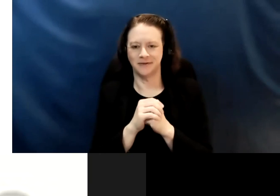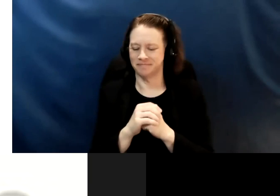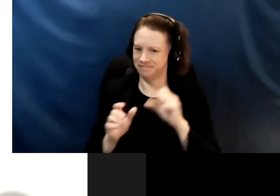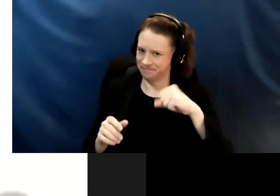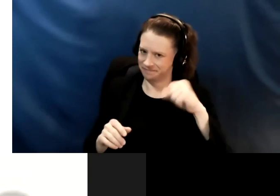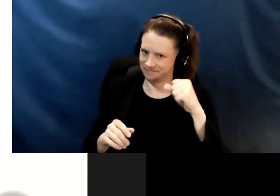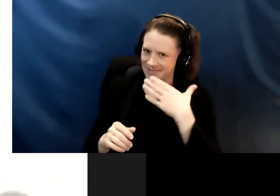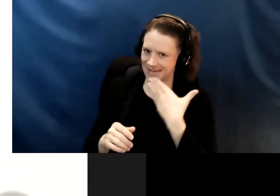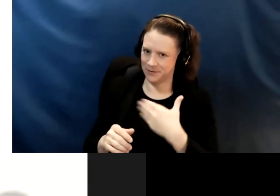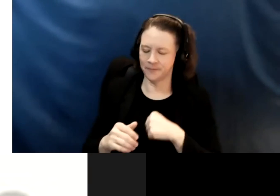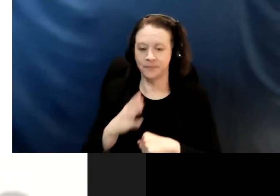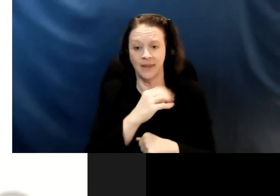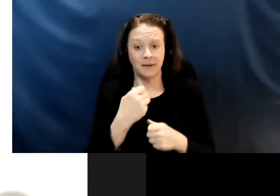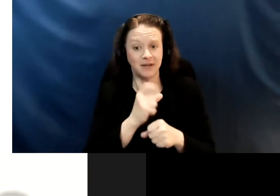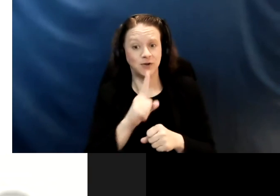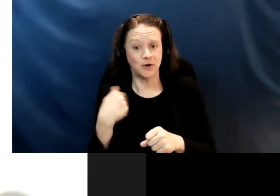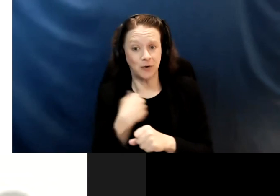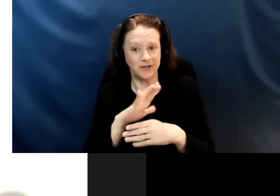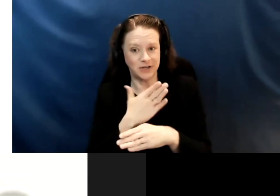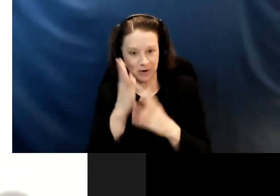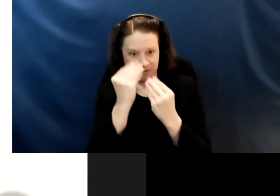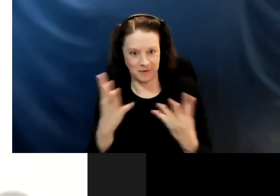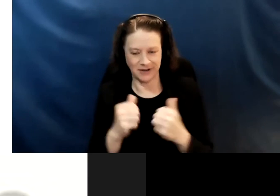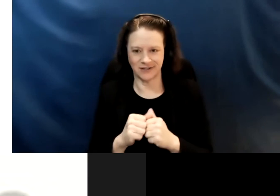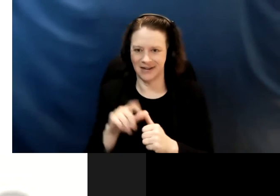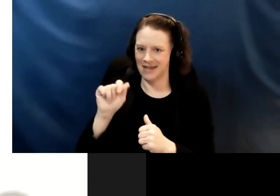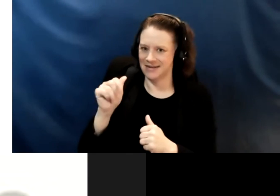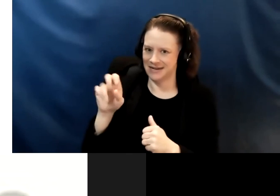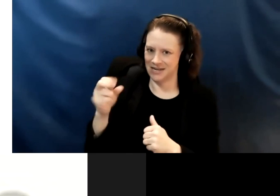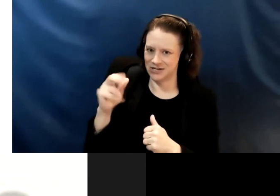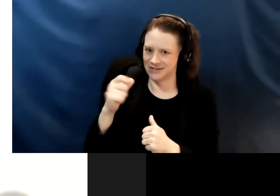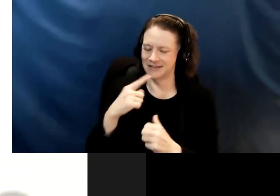[Susan] And make sure that we share information. Wonderful, thank you so much for having us Susan,